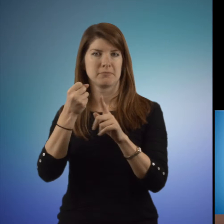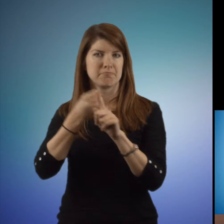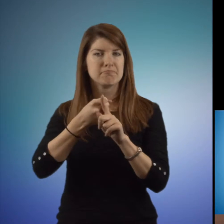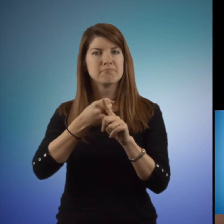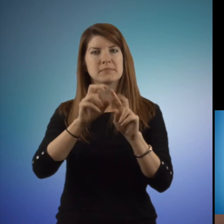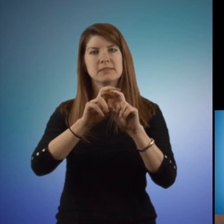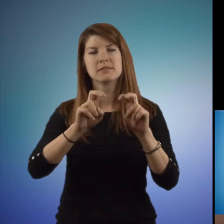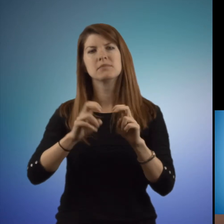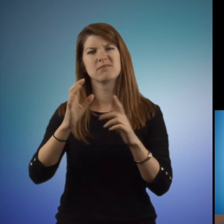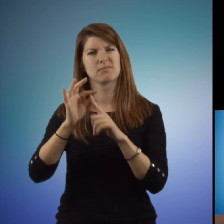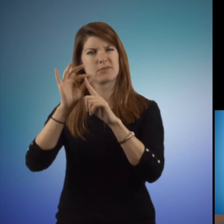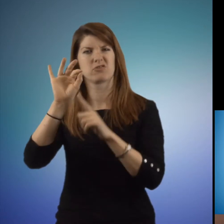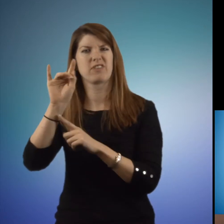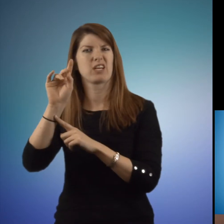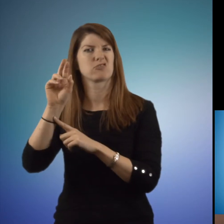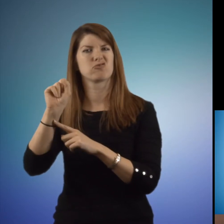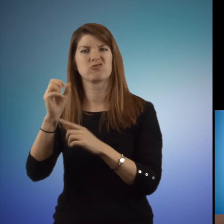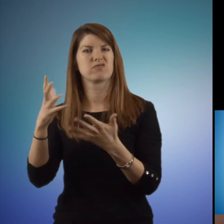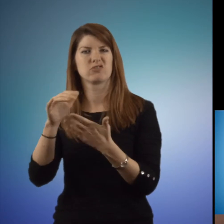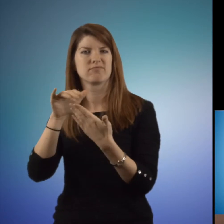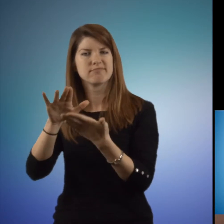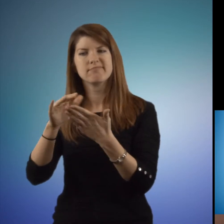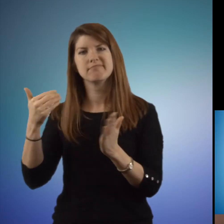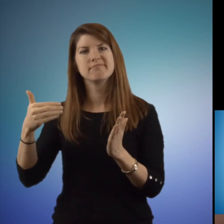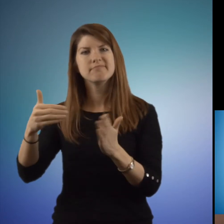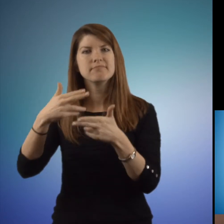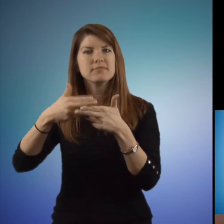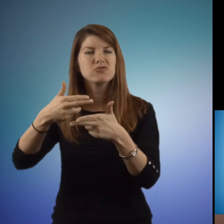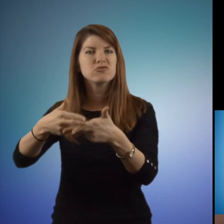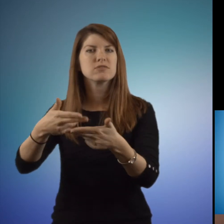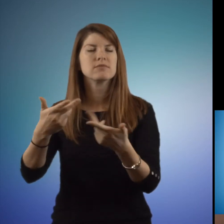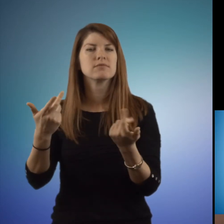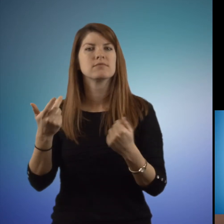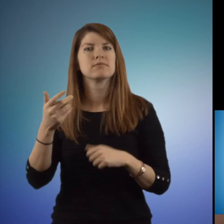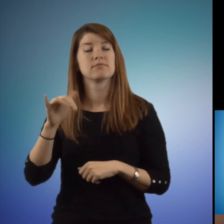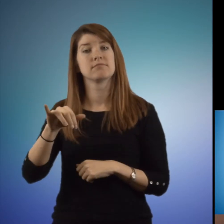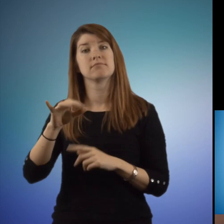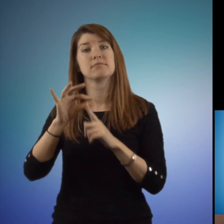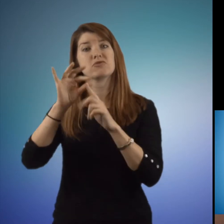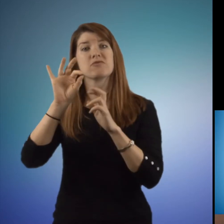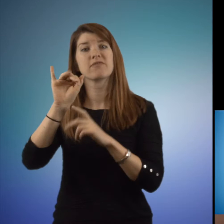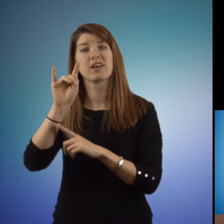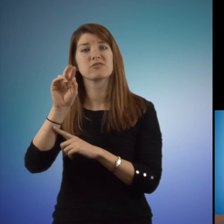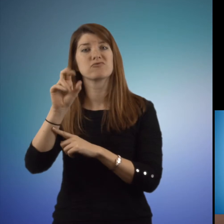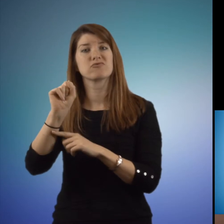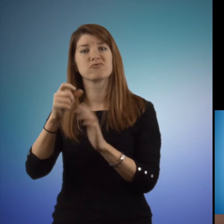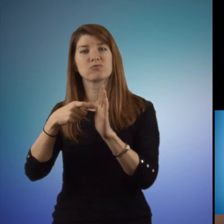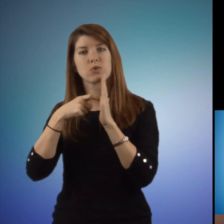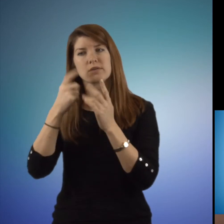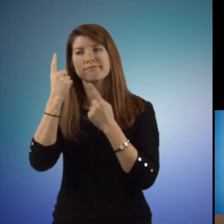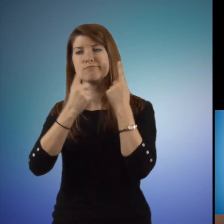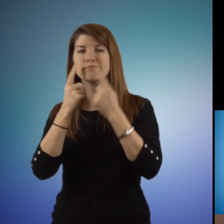which I have addressed a couple of times, mentioning that the special factors require considerations of the child's language